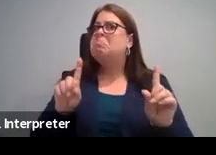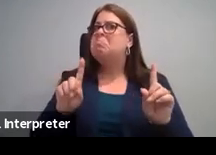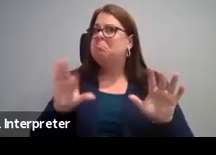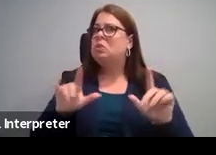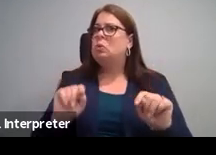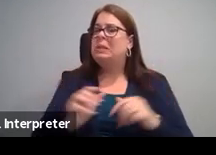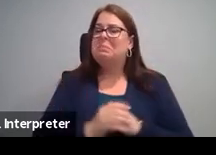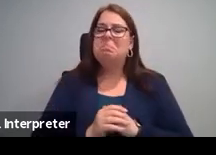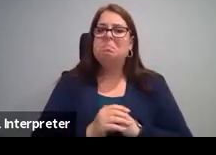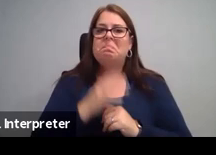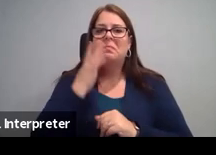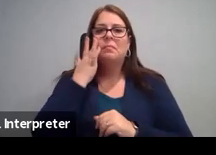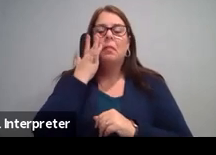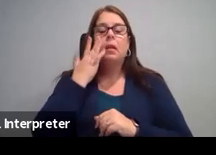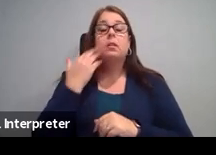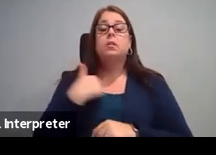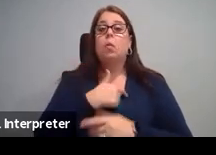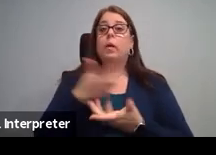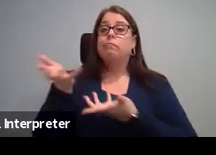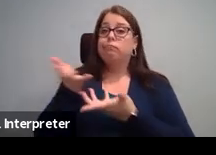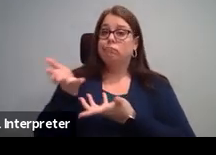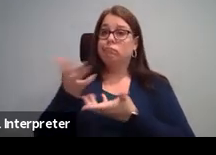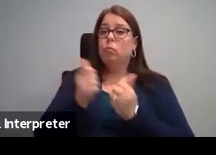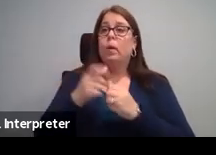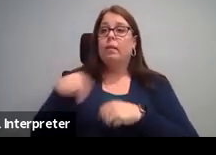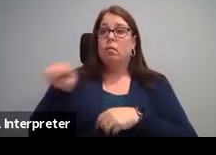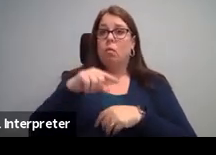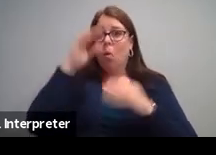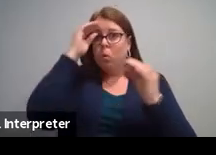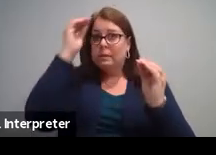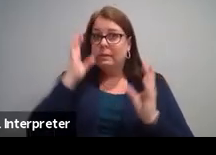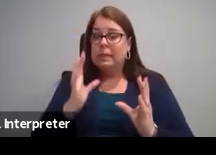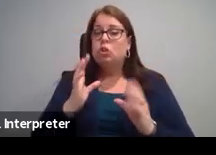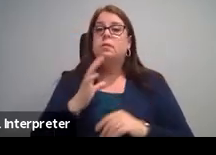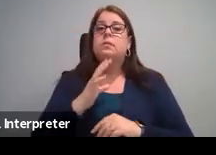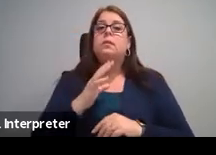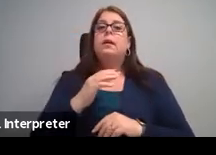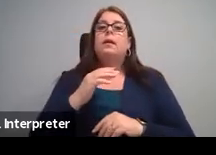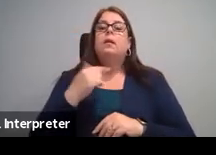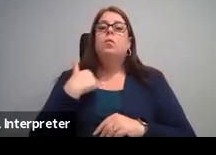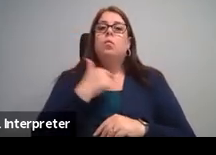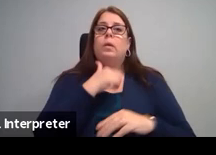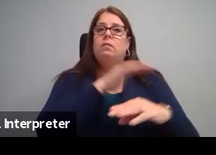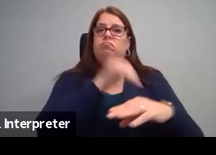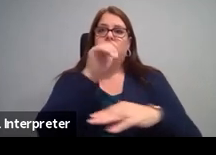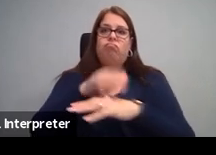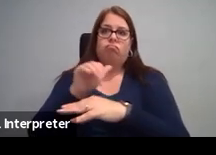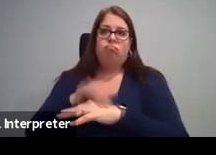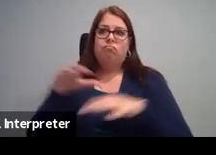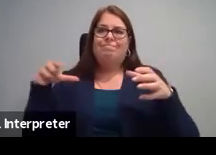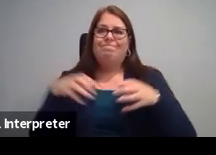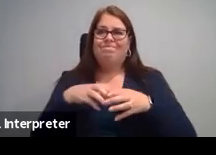Laurie Arnold: So working with those teachers and then convening teachers around the county initially with the existing curriculum.